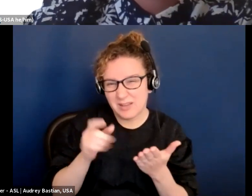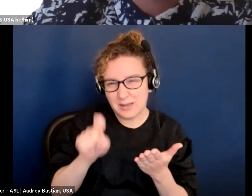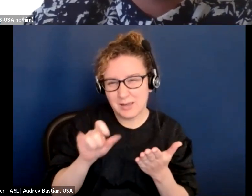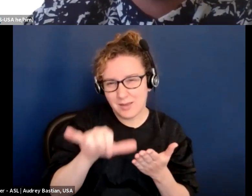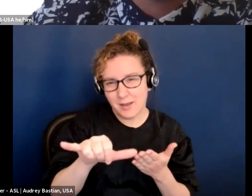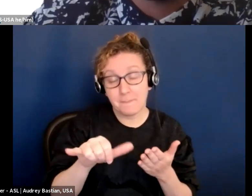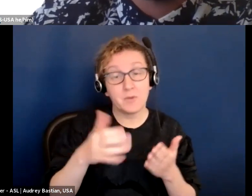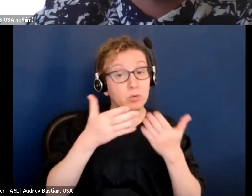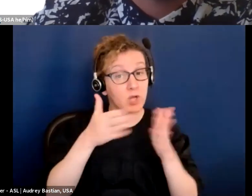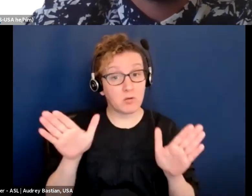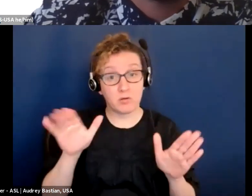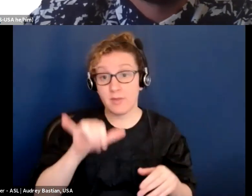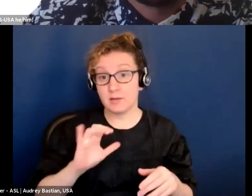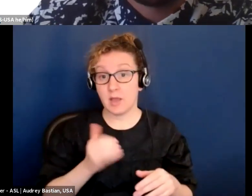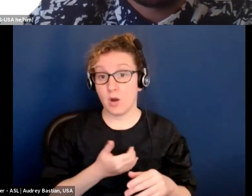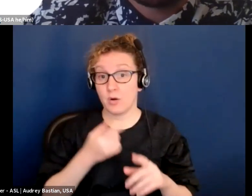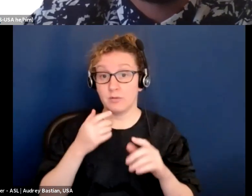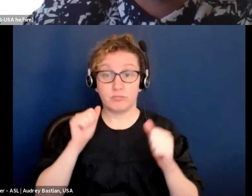In general, that would be our approach to it.